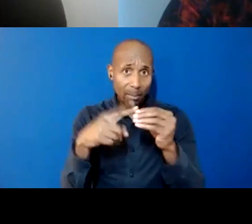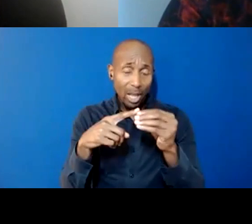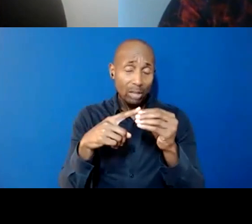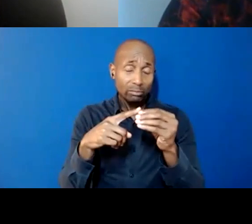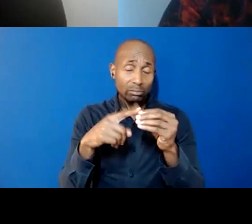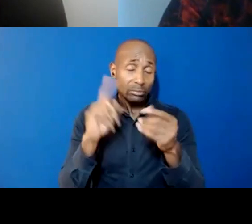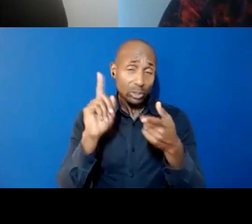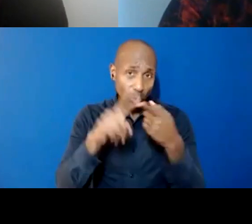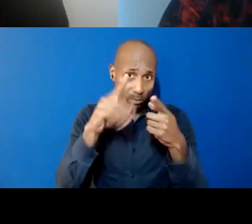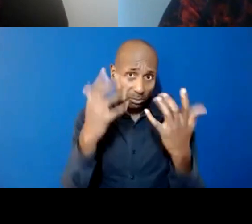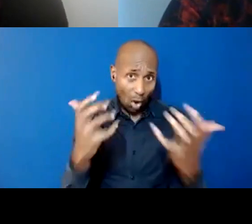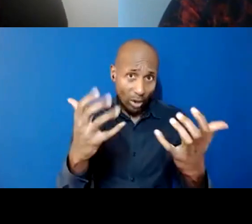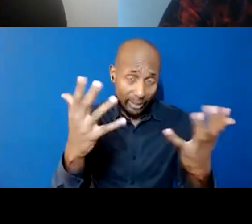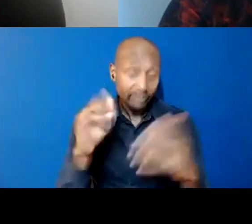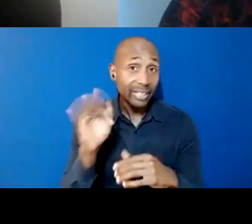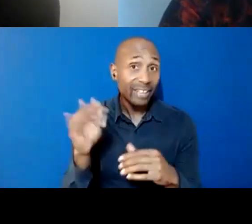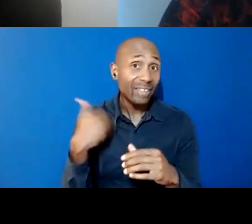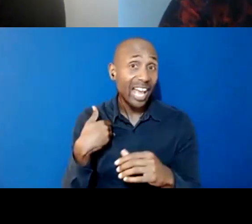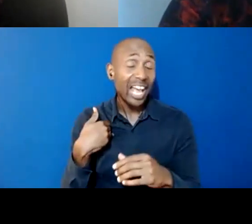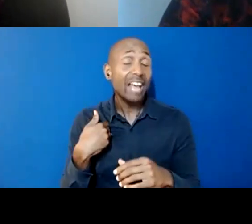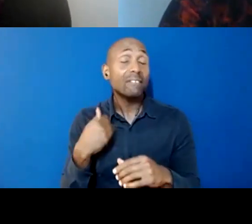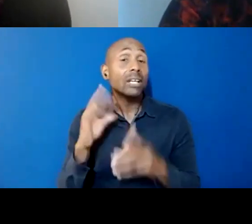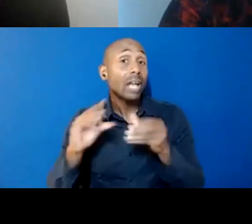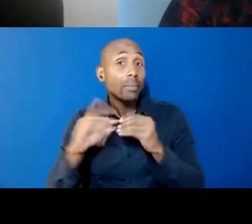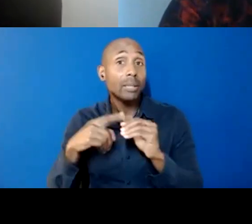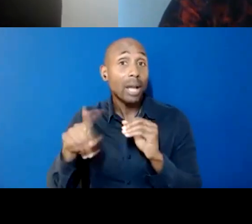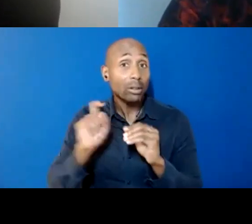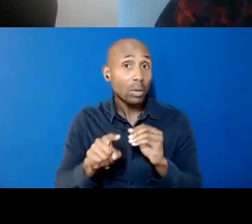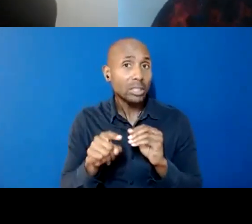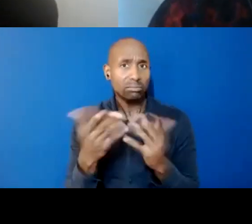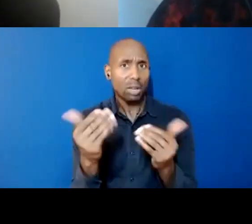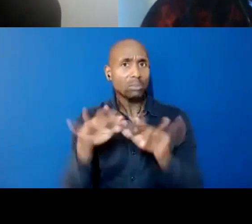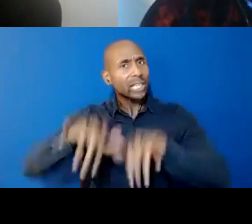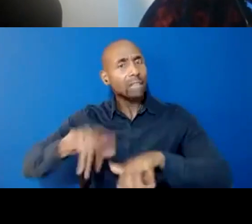go ahead and chat as we would love to hear your ideas.